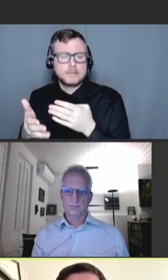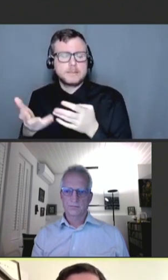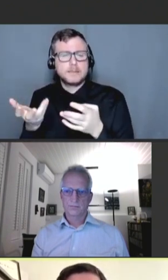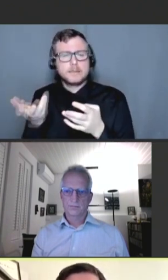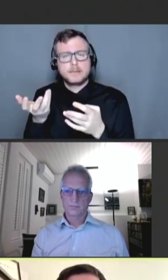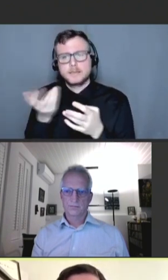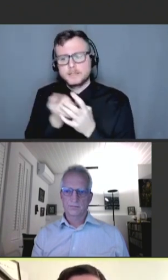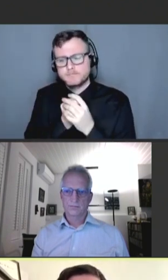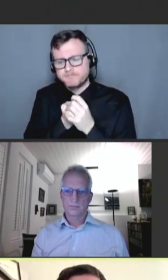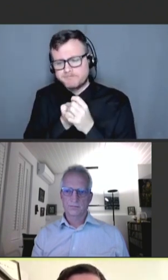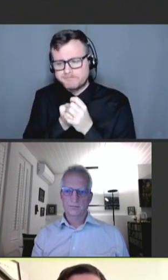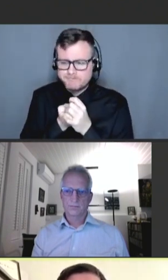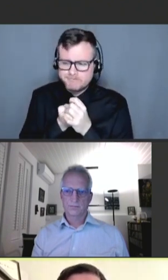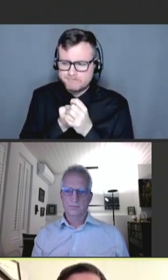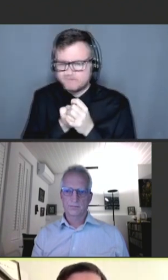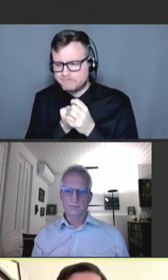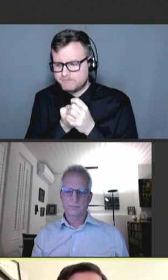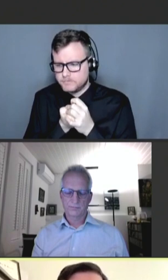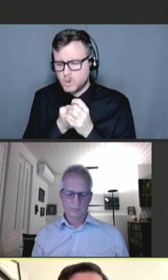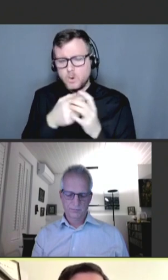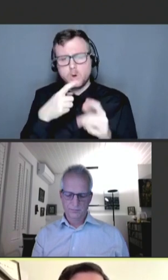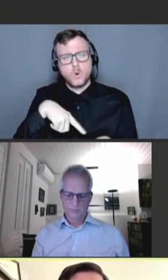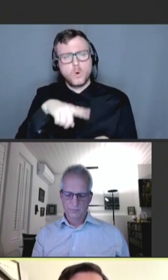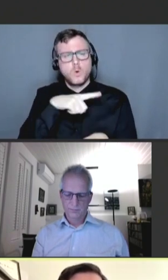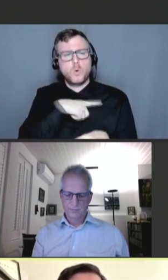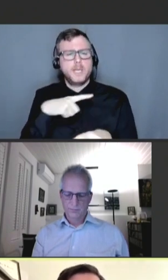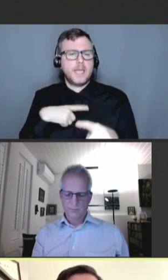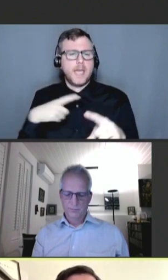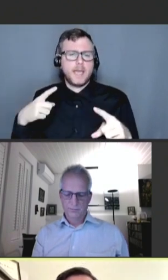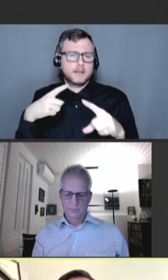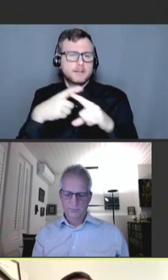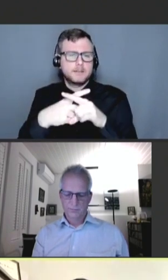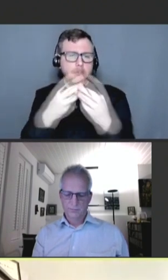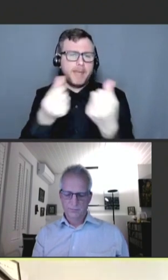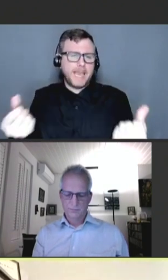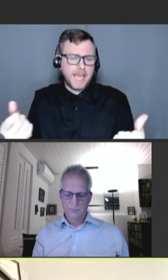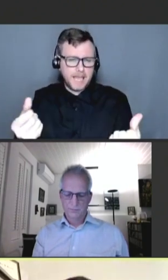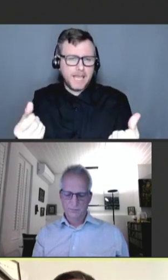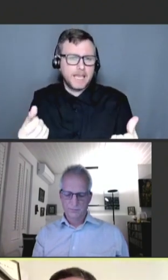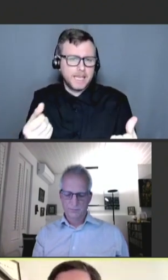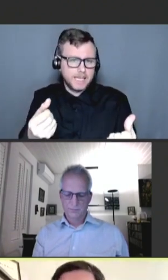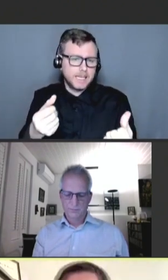you know, navigate this challenge gracefully. And our view, and personally -- I'm talking